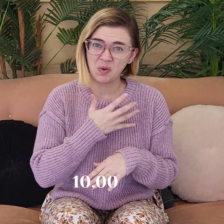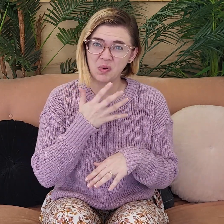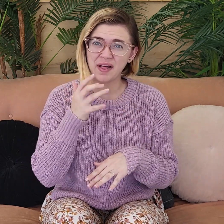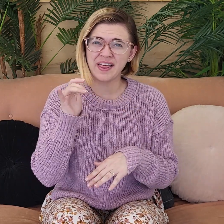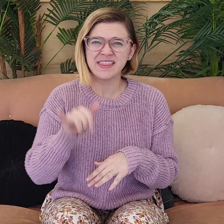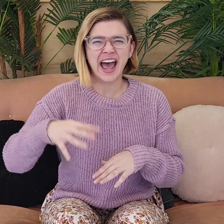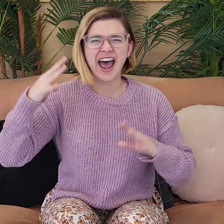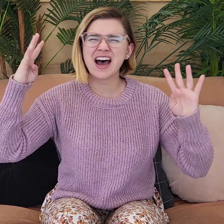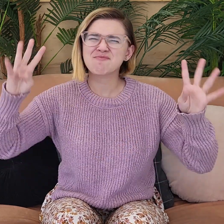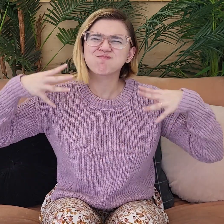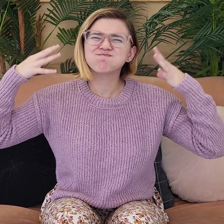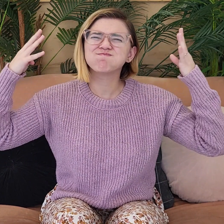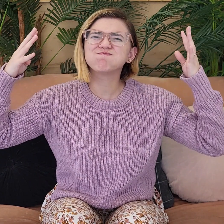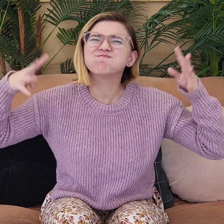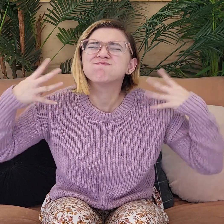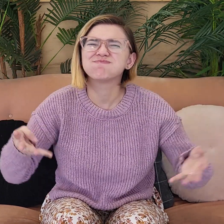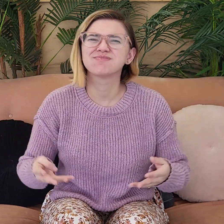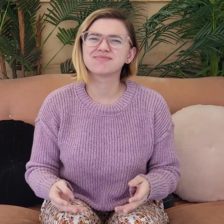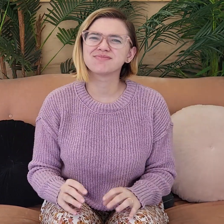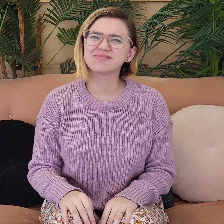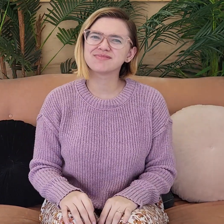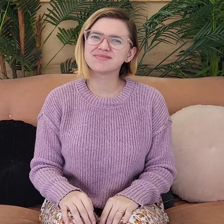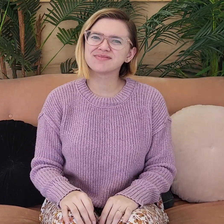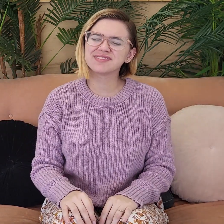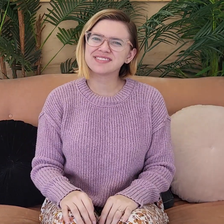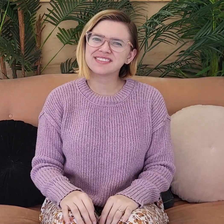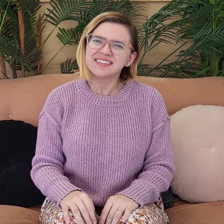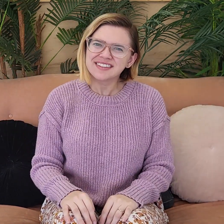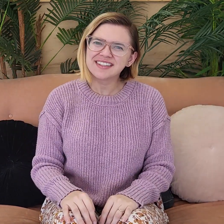Ohh my goodness that is absolutely insane.